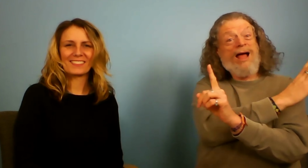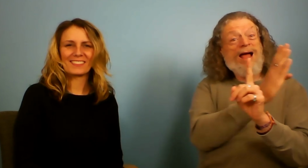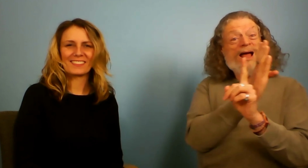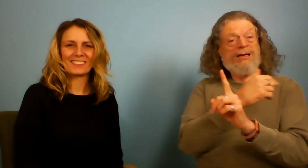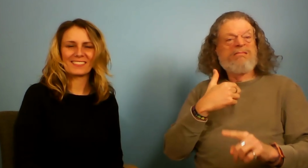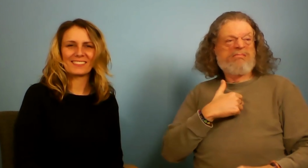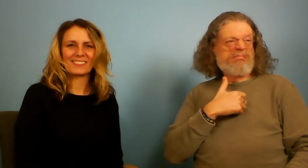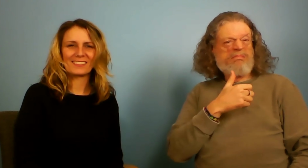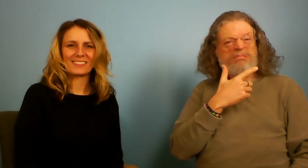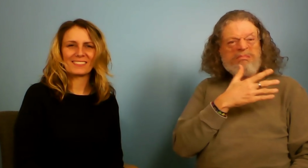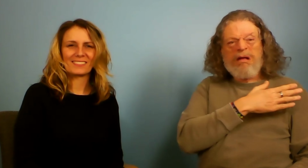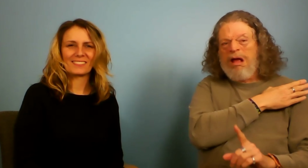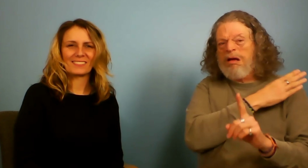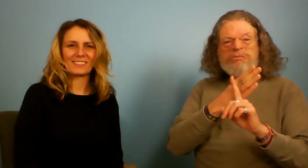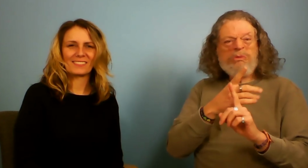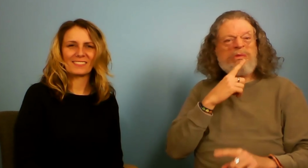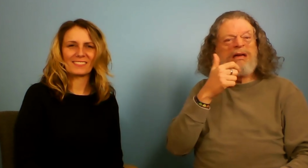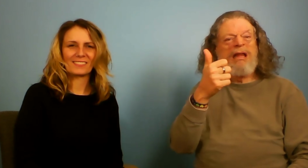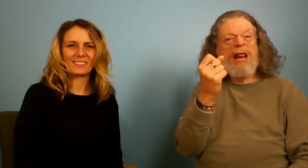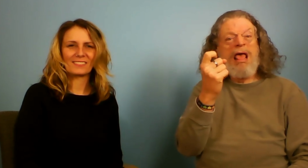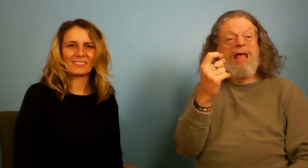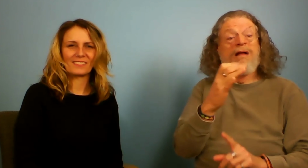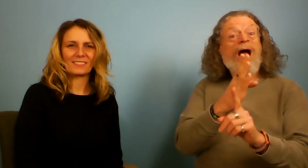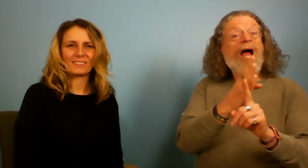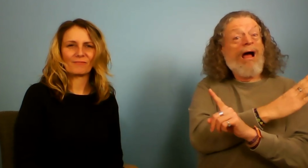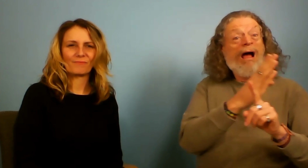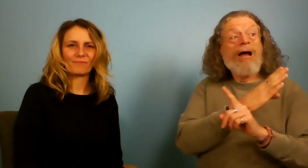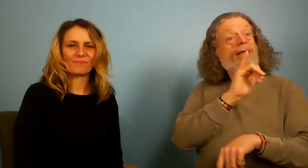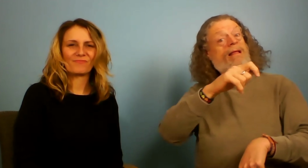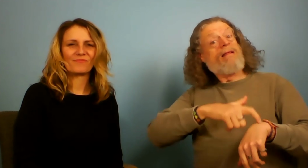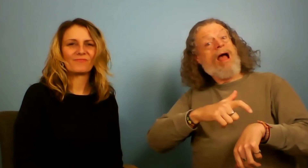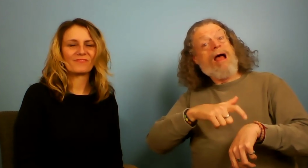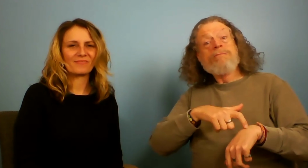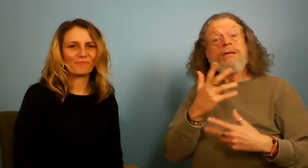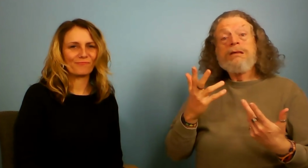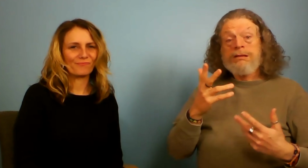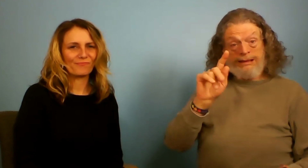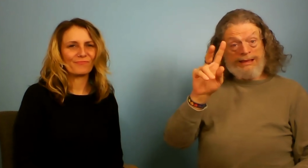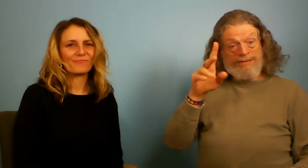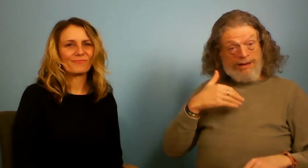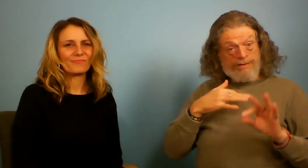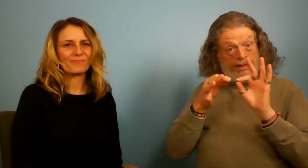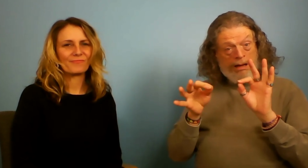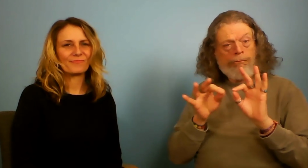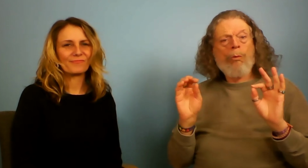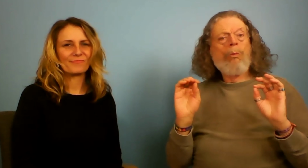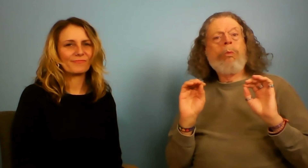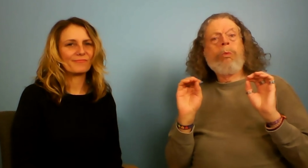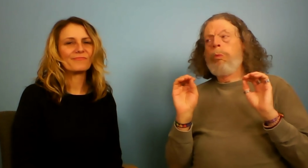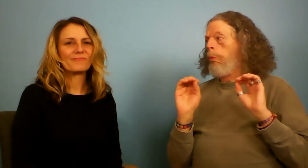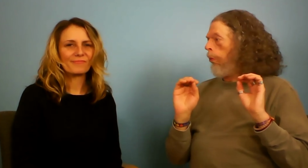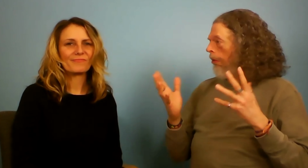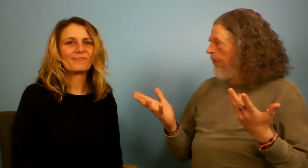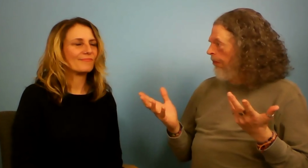Before that, when i was 10 or 11, TVs had no captioning. None! I just watched,